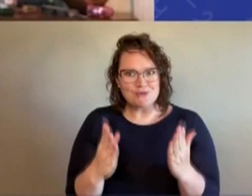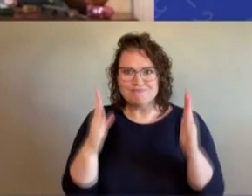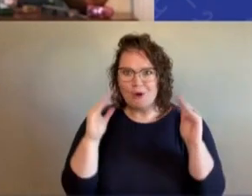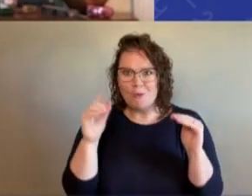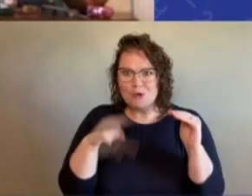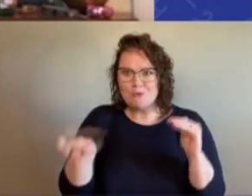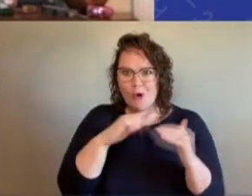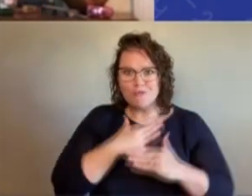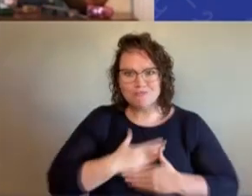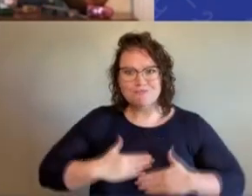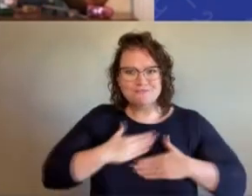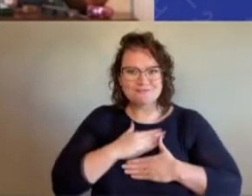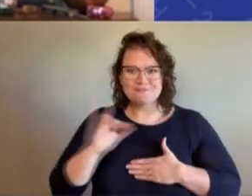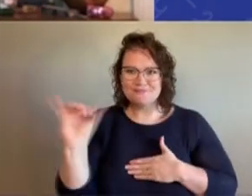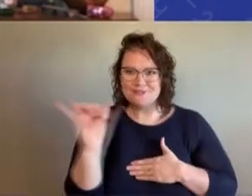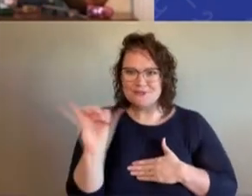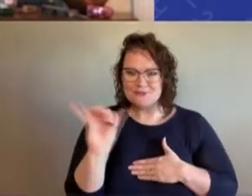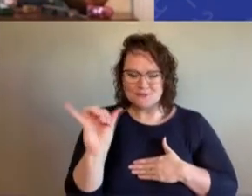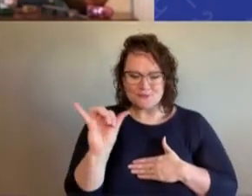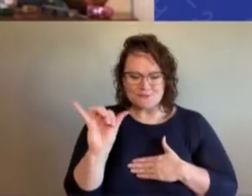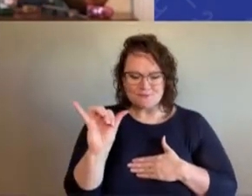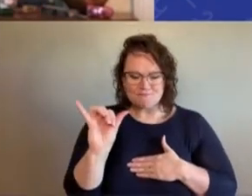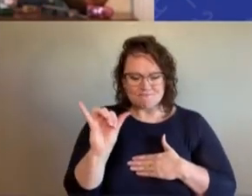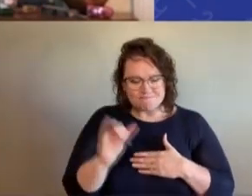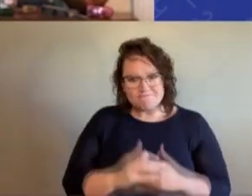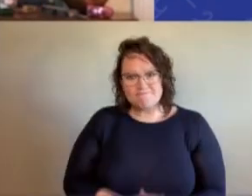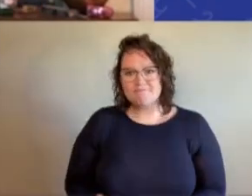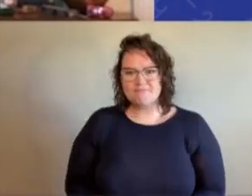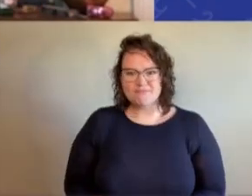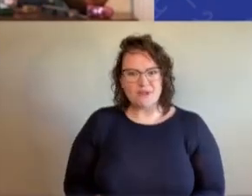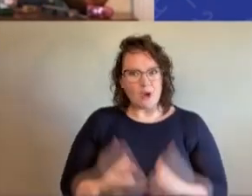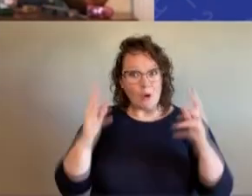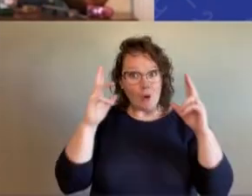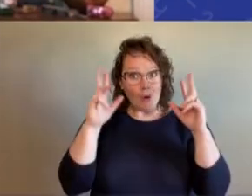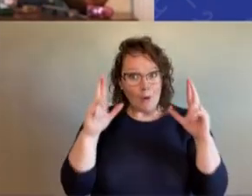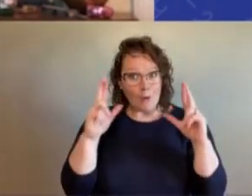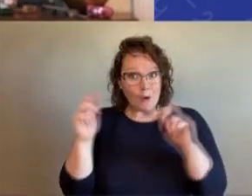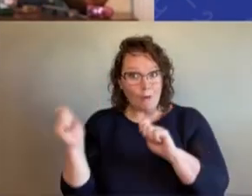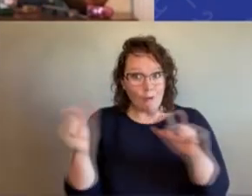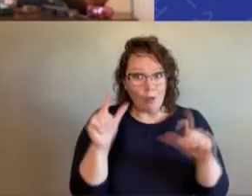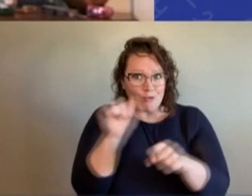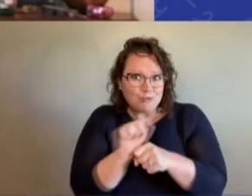pirate." Many children have enjoyed this book and I hope y'all enjoy it